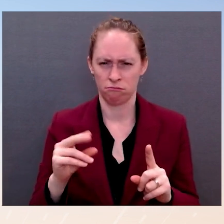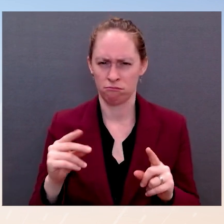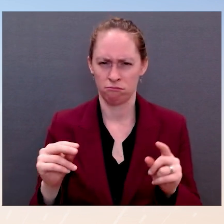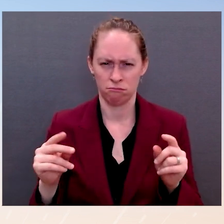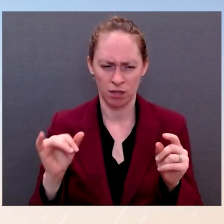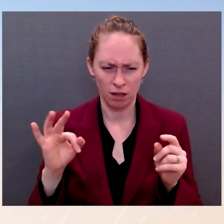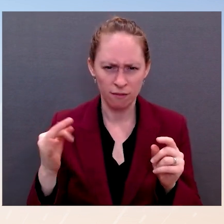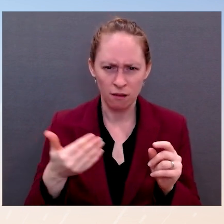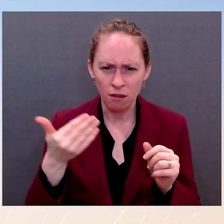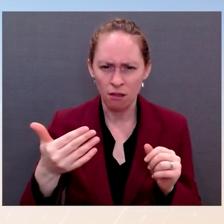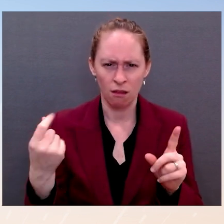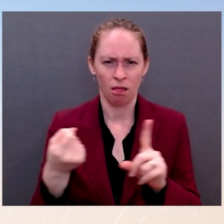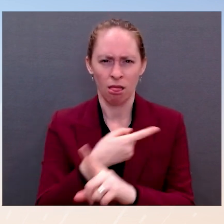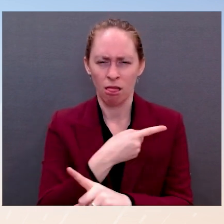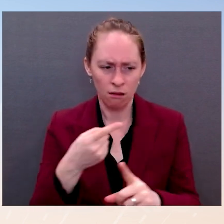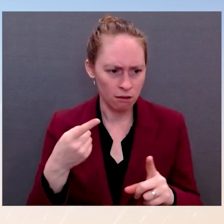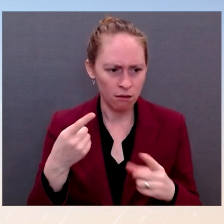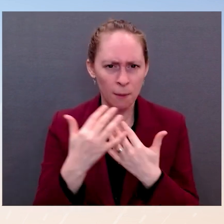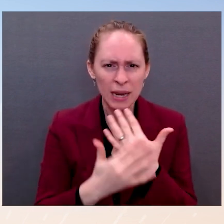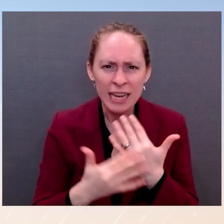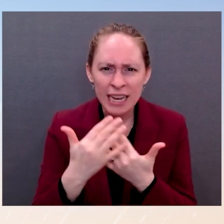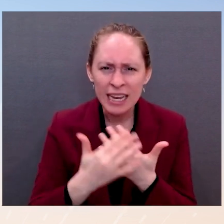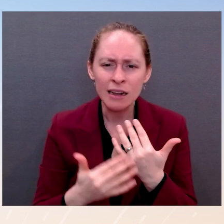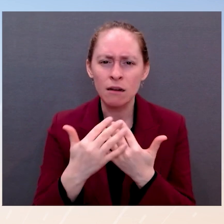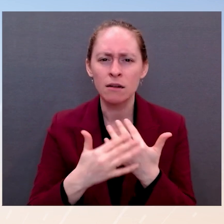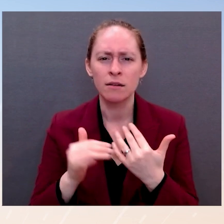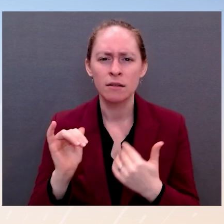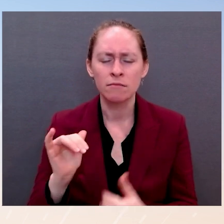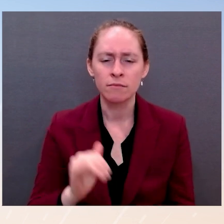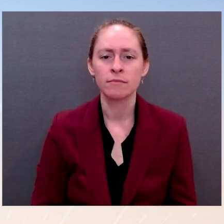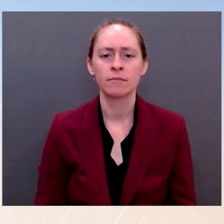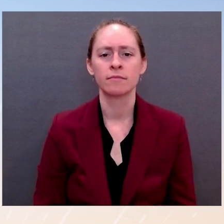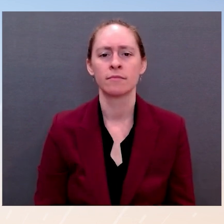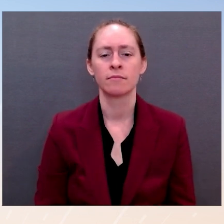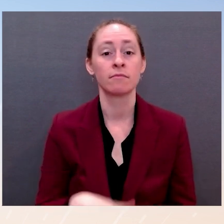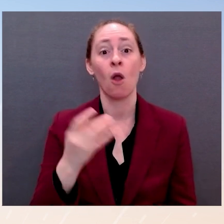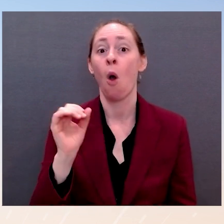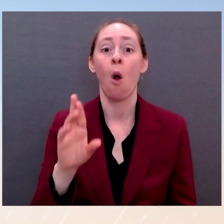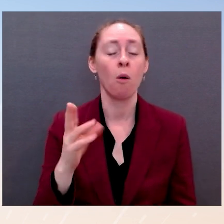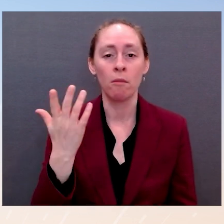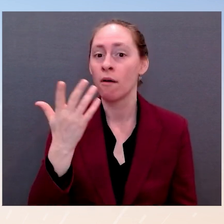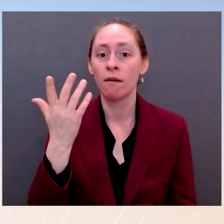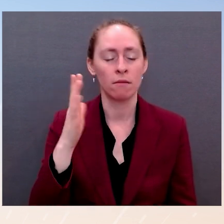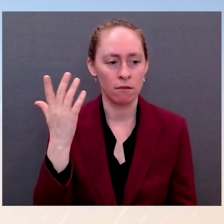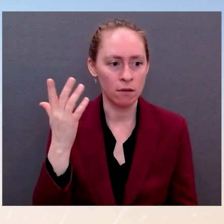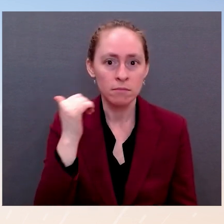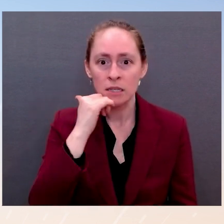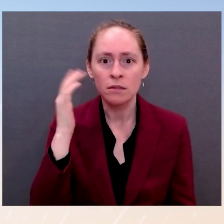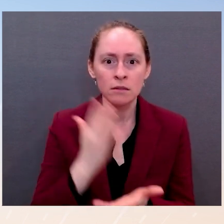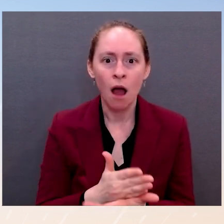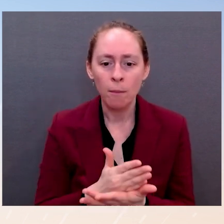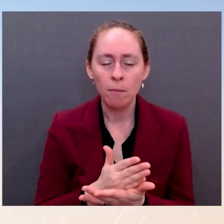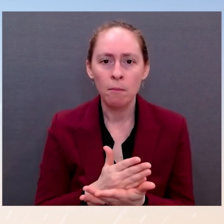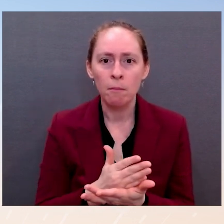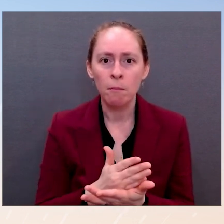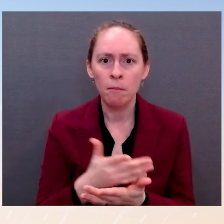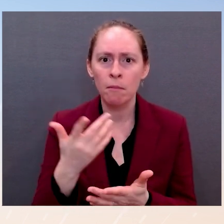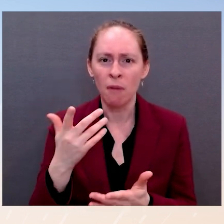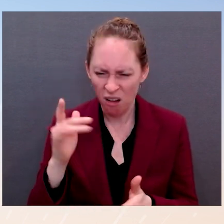in between periods or changes in your cycle, and certainly if you stop getting your periods and you have bleeding, that is a signal.